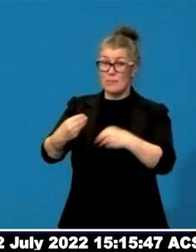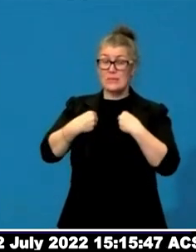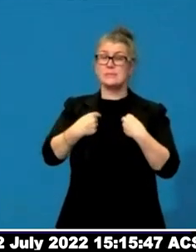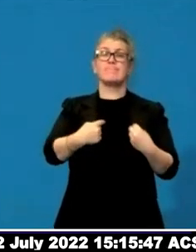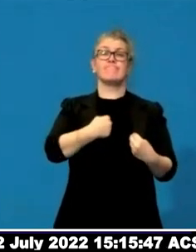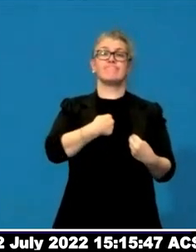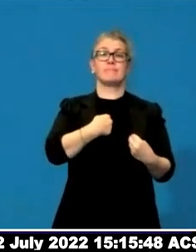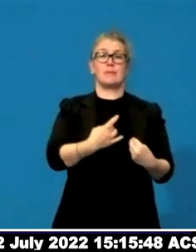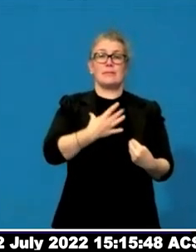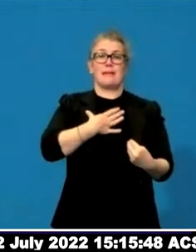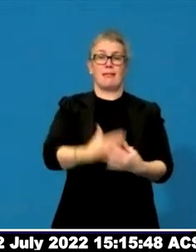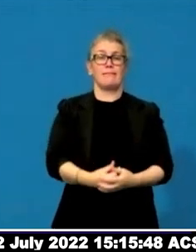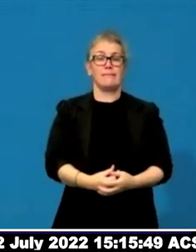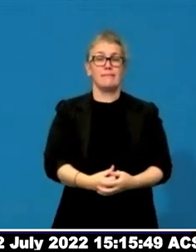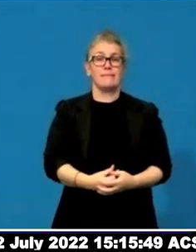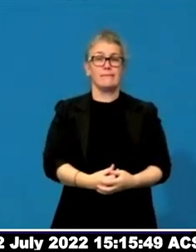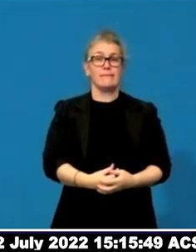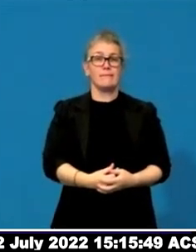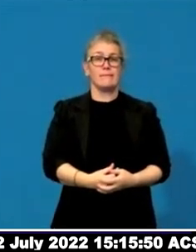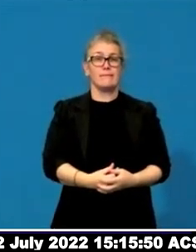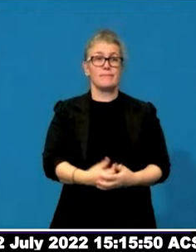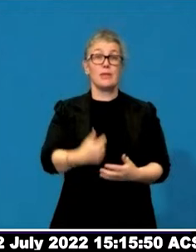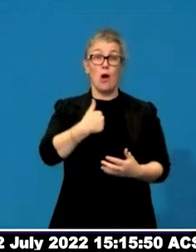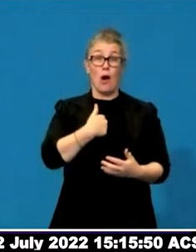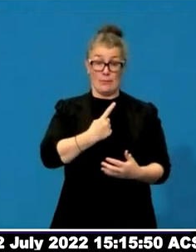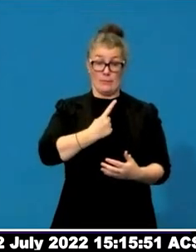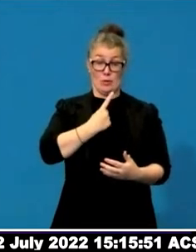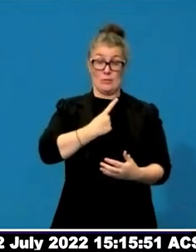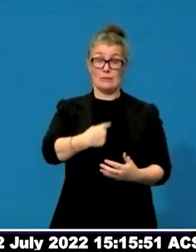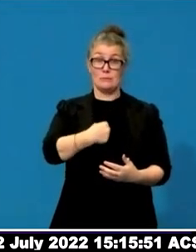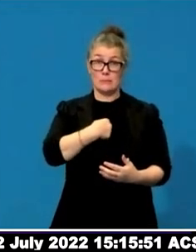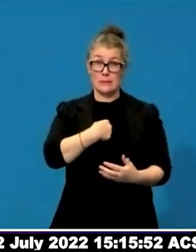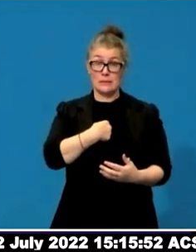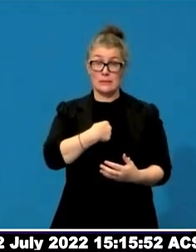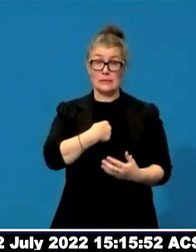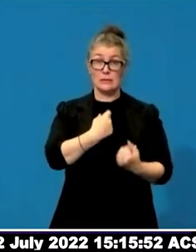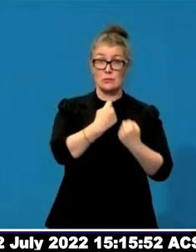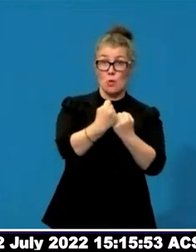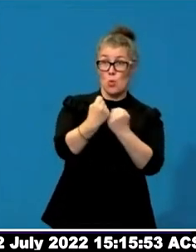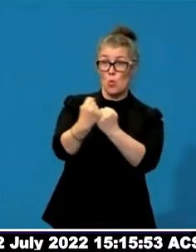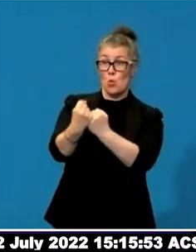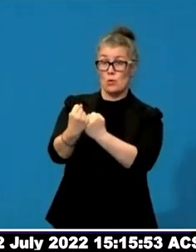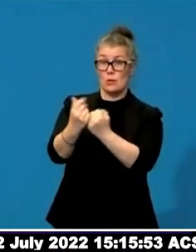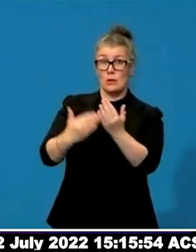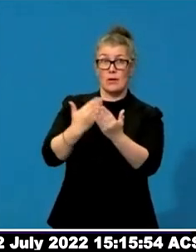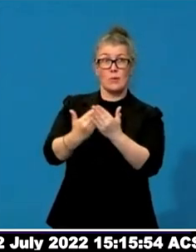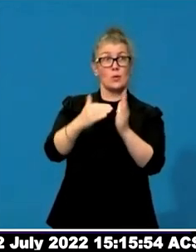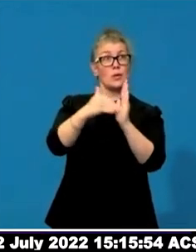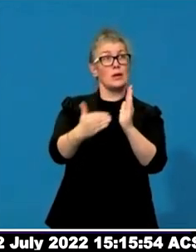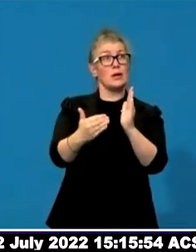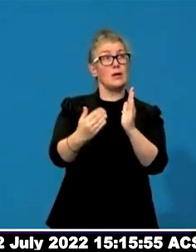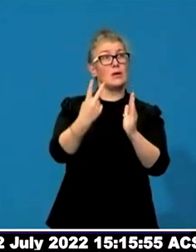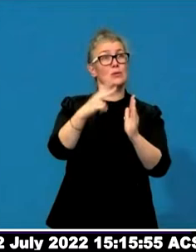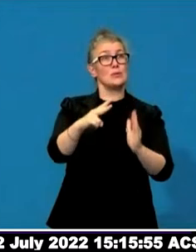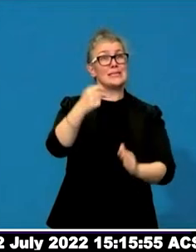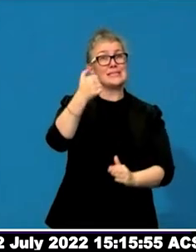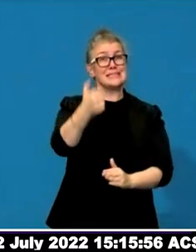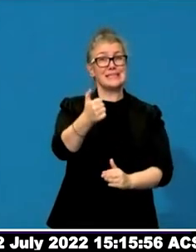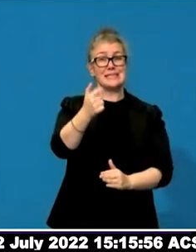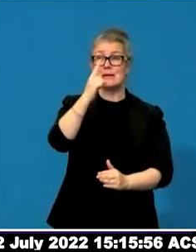As in, I have assisted personally to date now 26 individuals and organisations